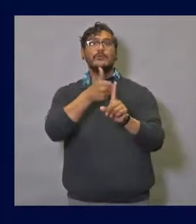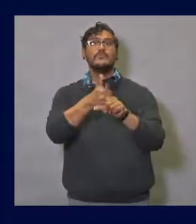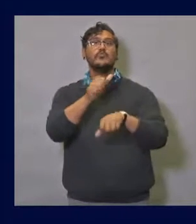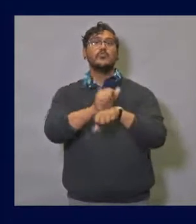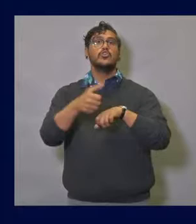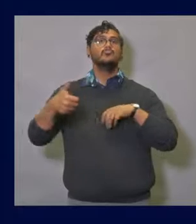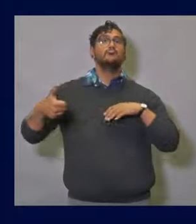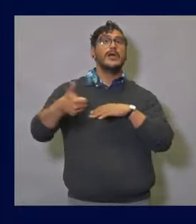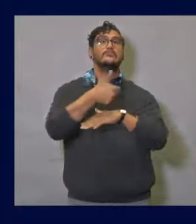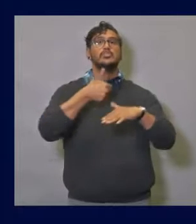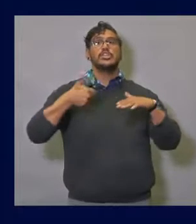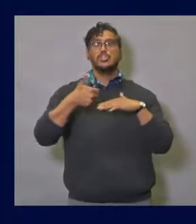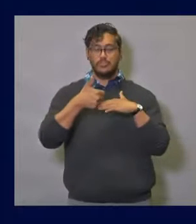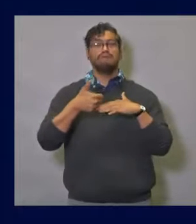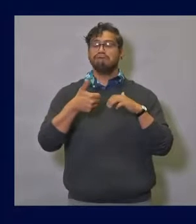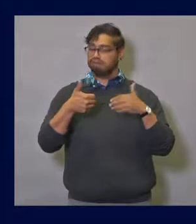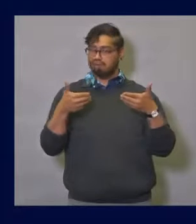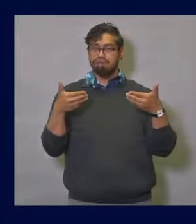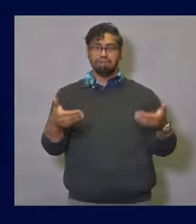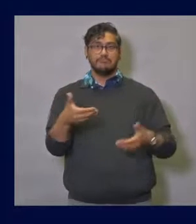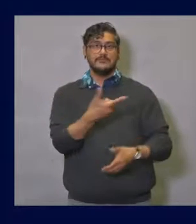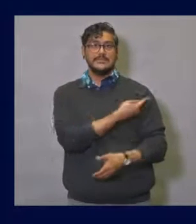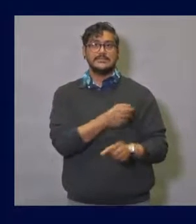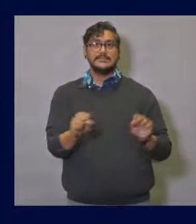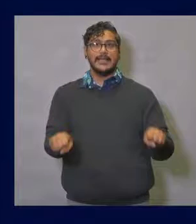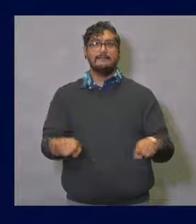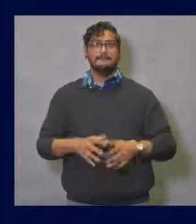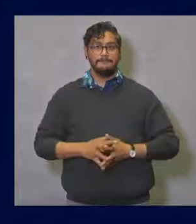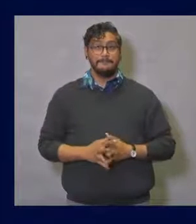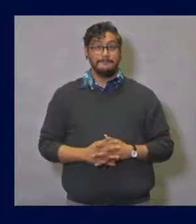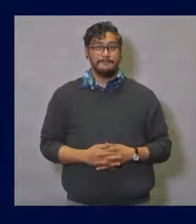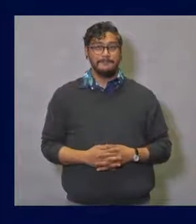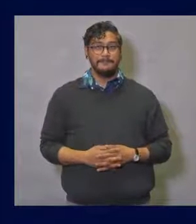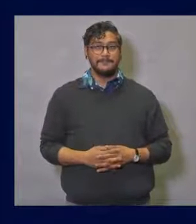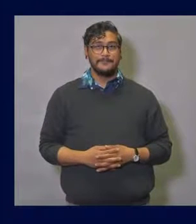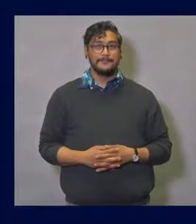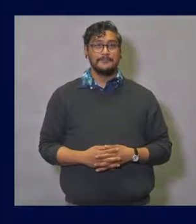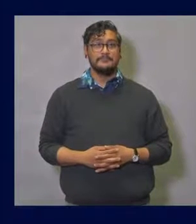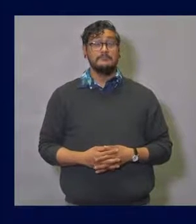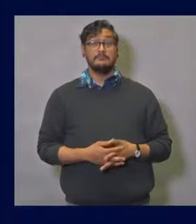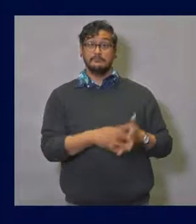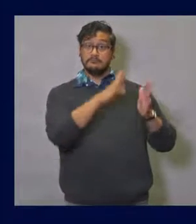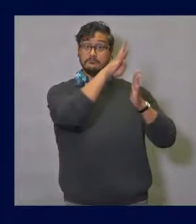AND PEOPLE WHO WORK IN